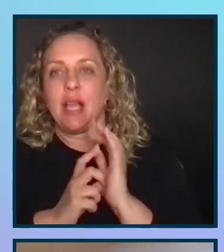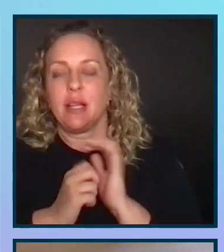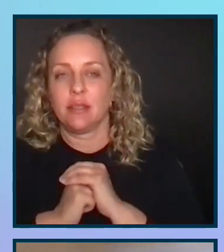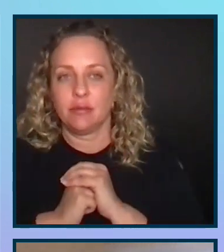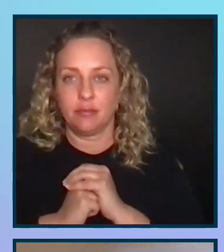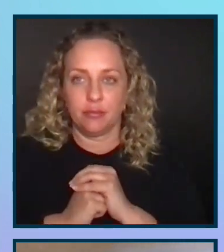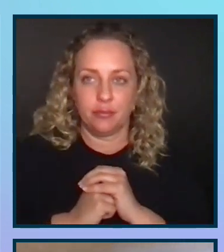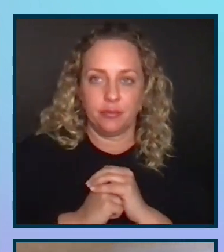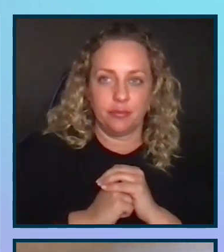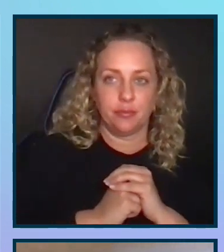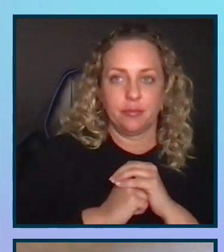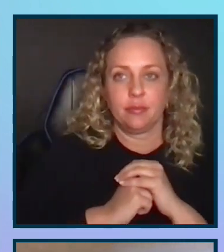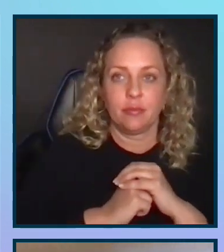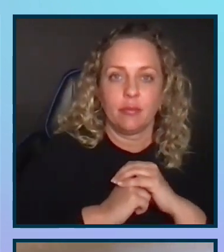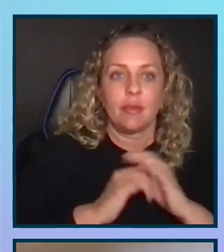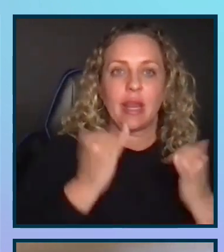Now let's talk about Universal Design.